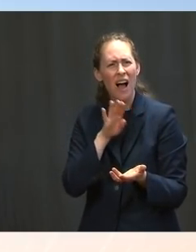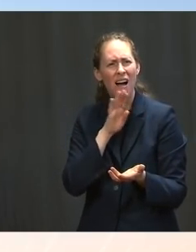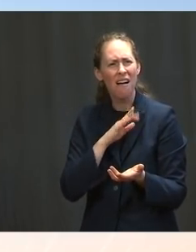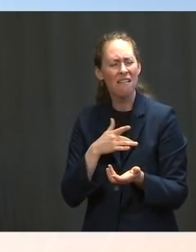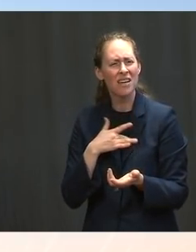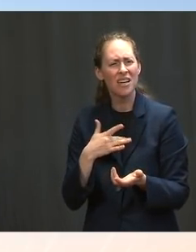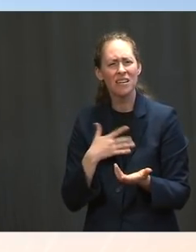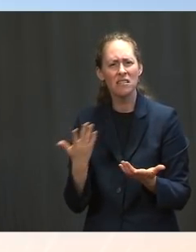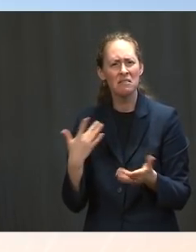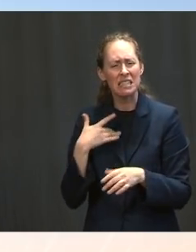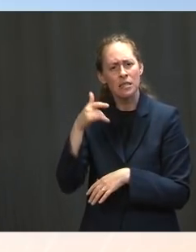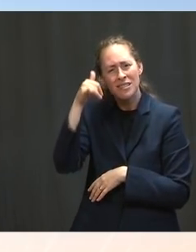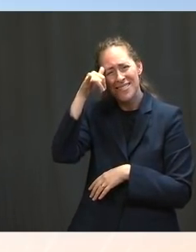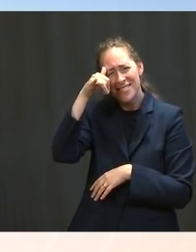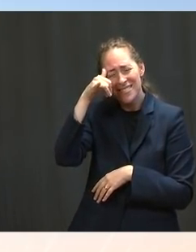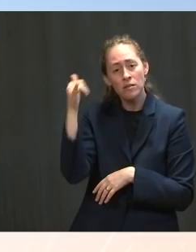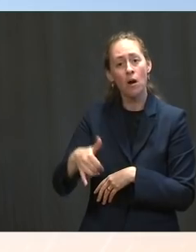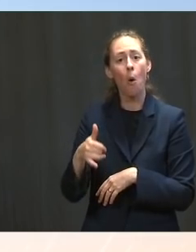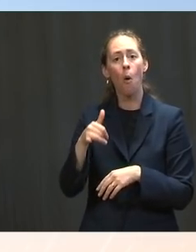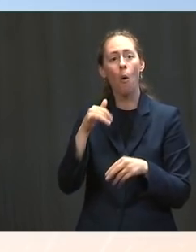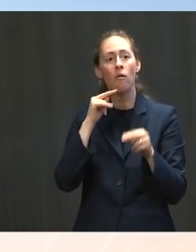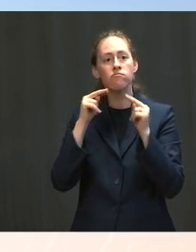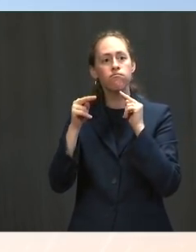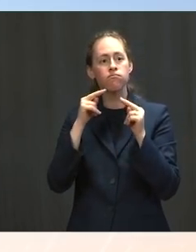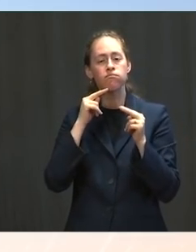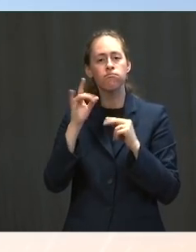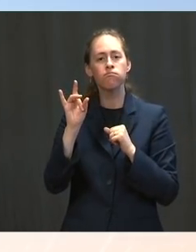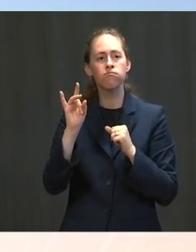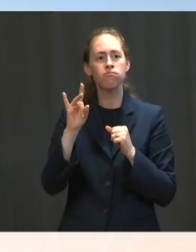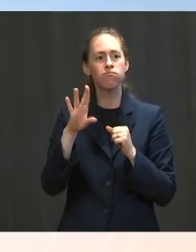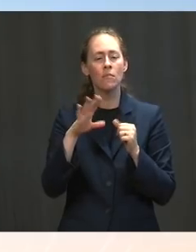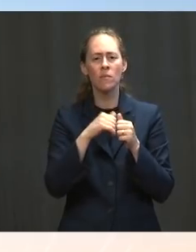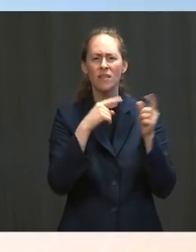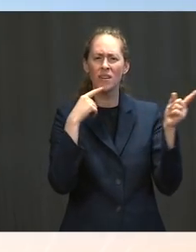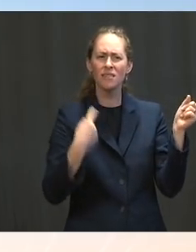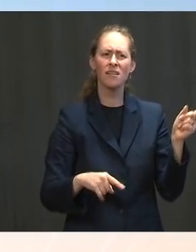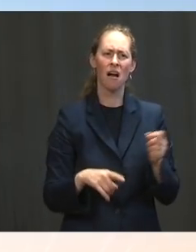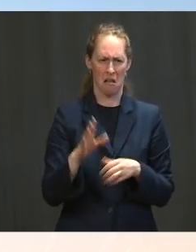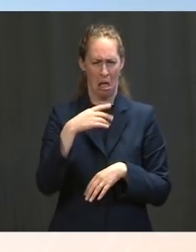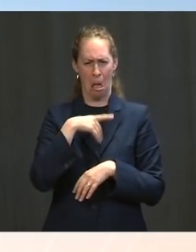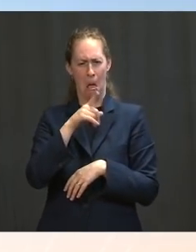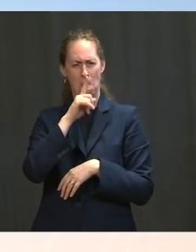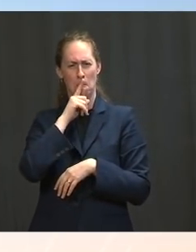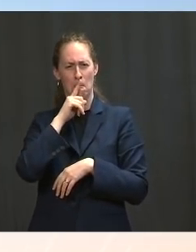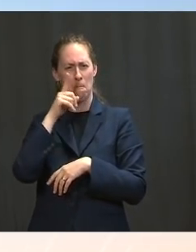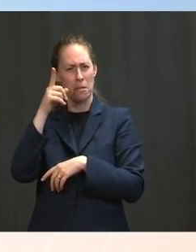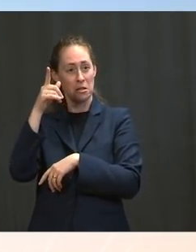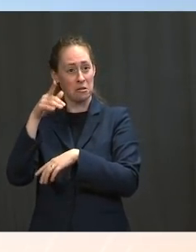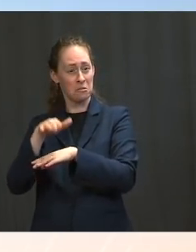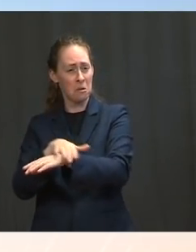following this meeting with the Russian President? Ms. Psaki: I wouldn't say he would characterize it that way. The meeting with the Russian President was just a couple of weeks ago.